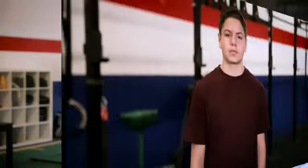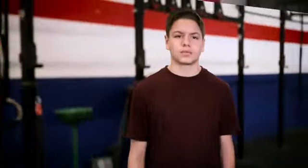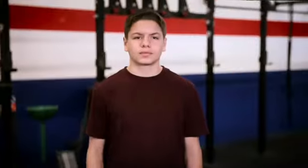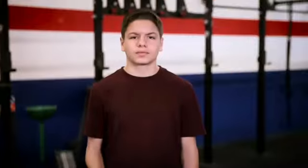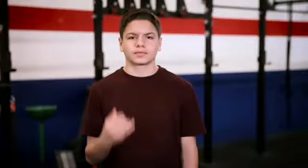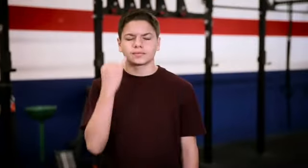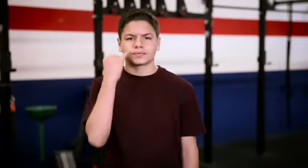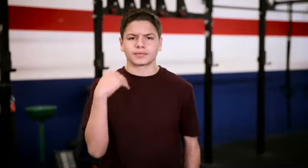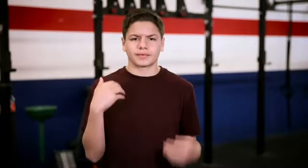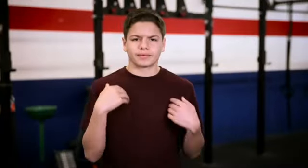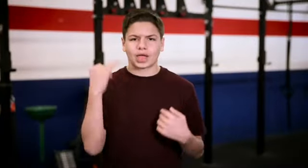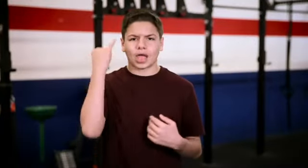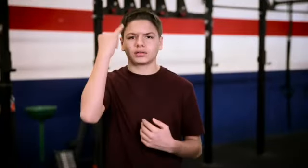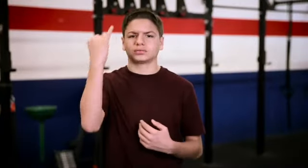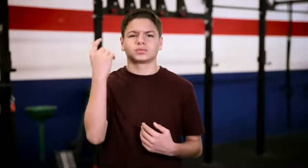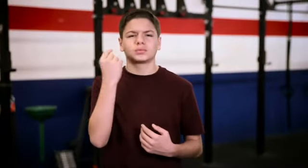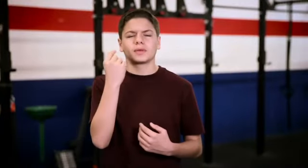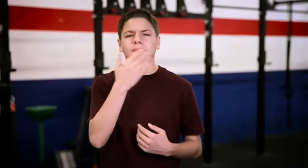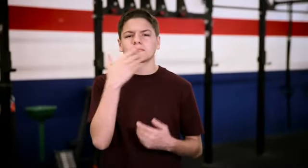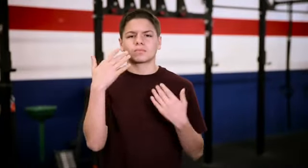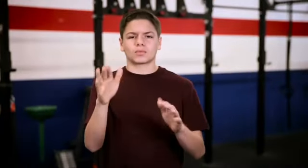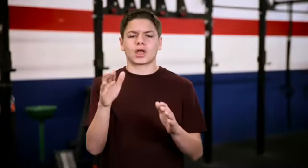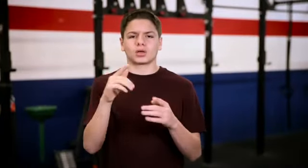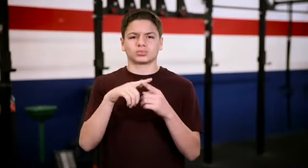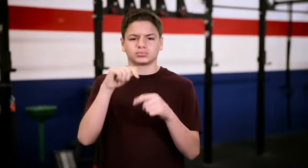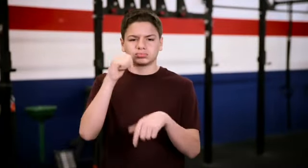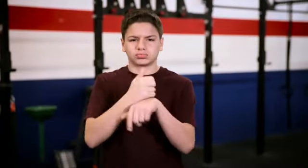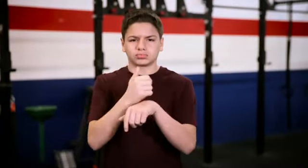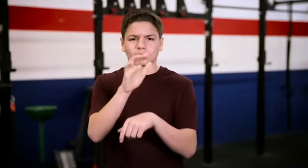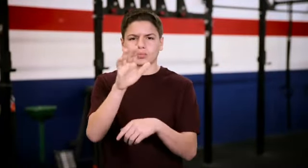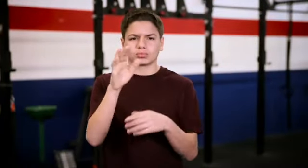If I have an idea, what's the best way to